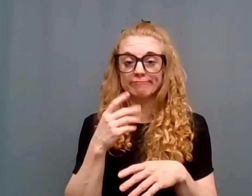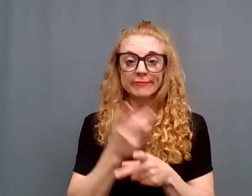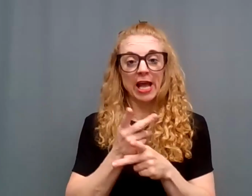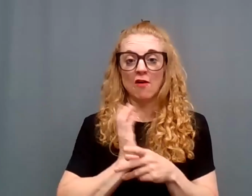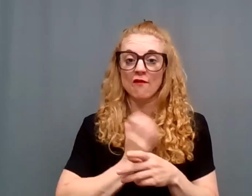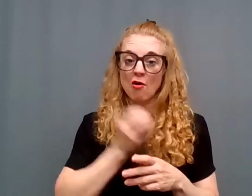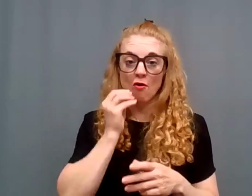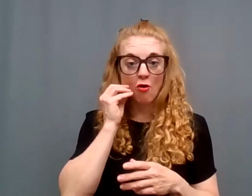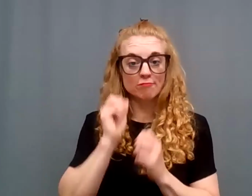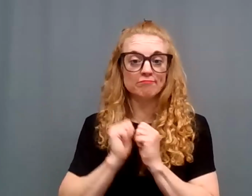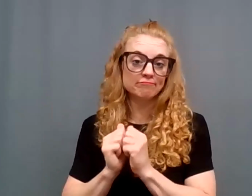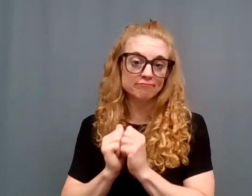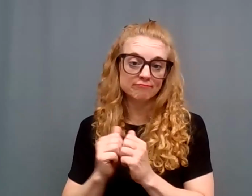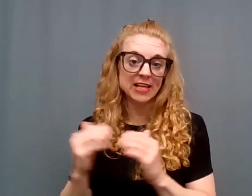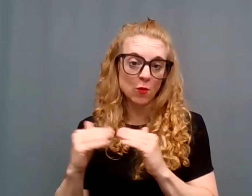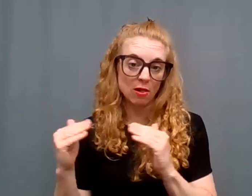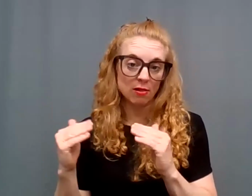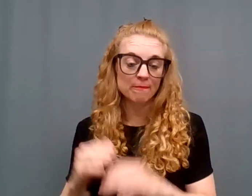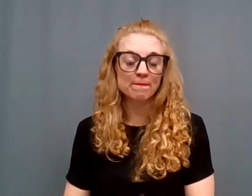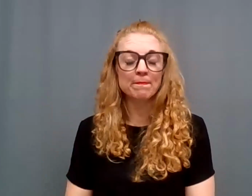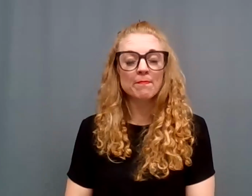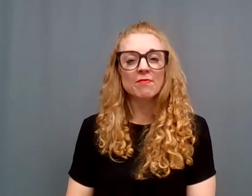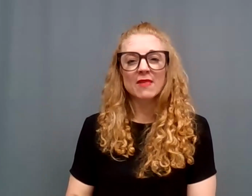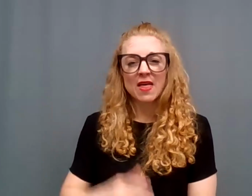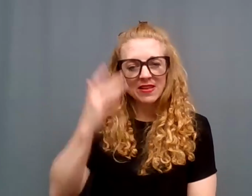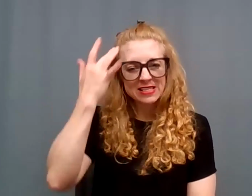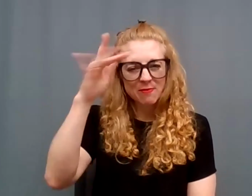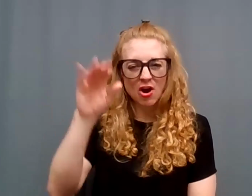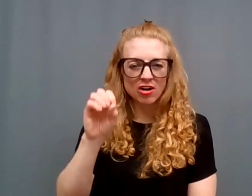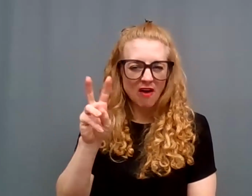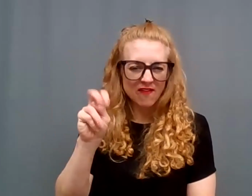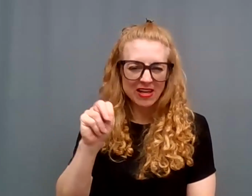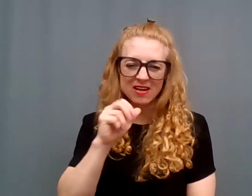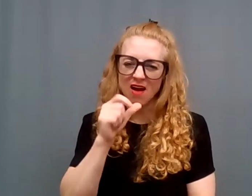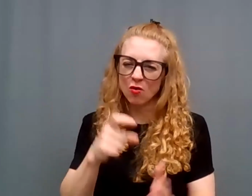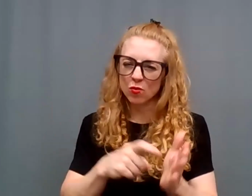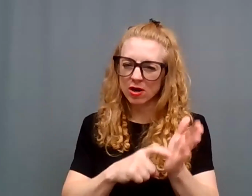um the Smart Oven does not require you to have the